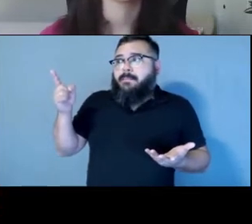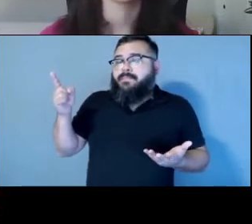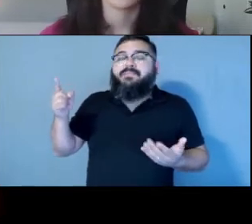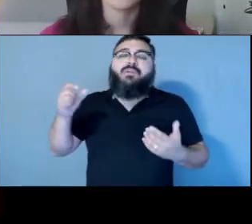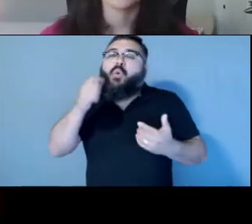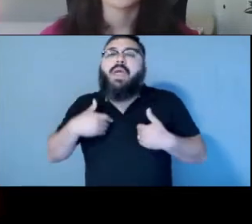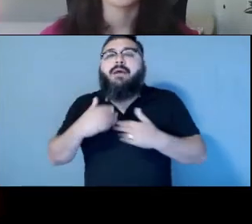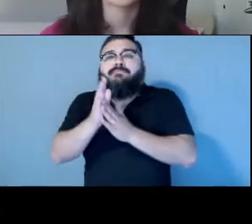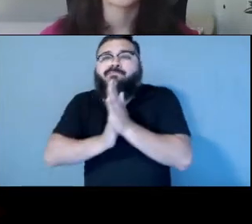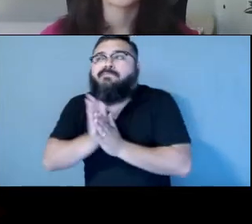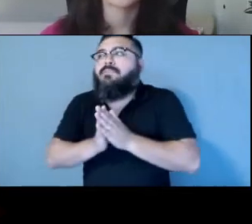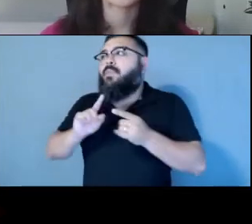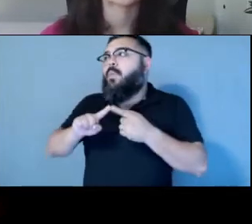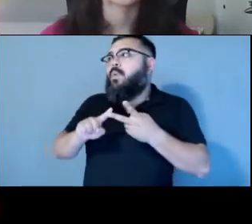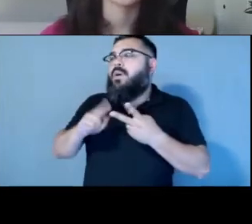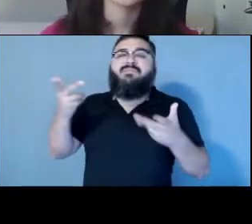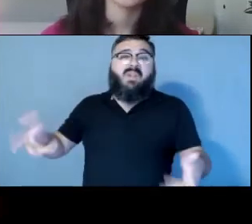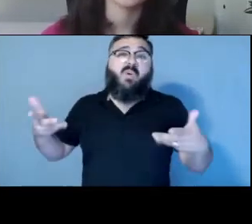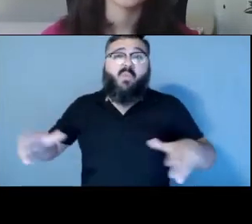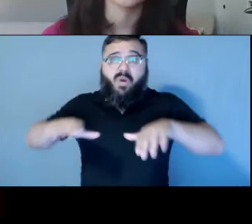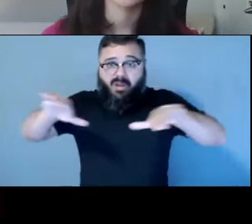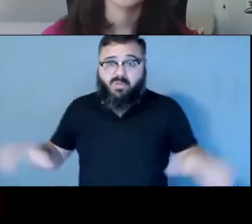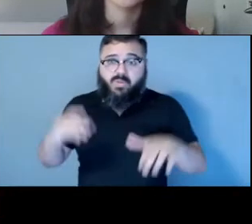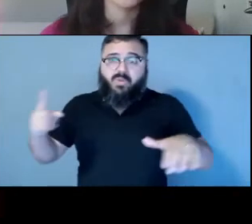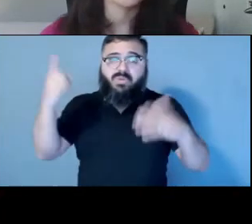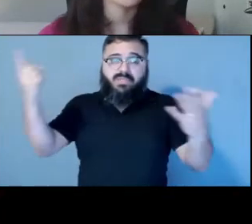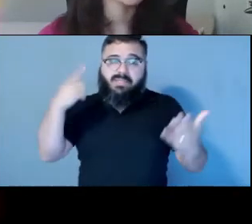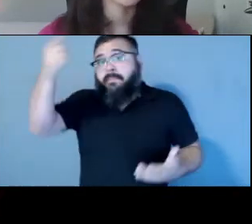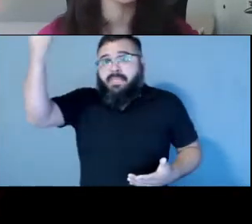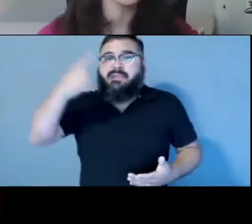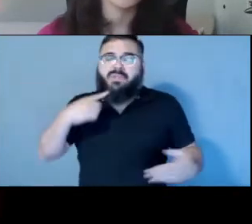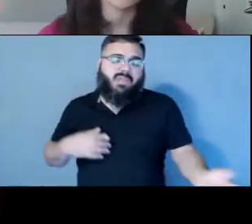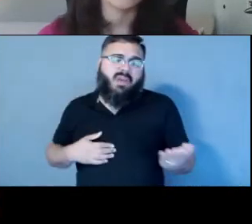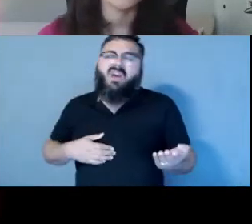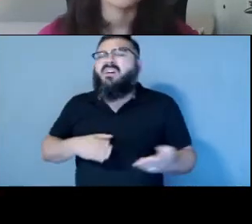or the desire to wanna do something and they say it's too difficult when in fact it really wouldn't be.